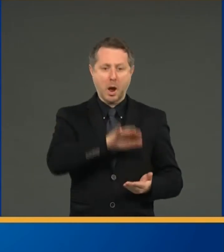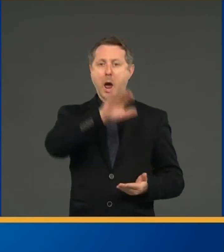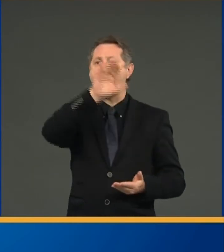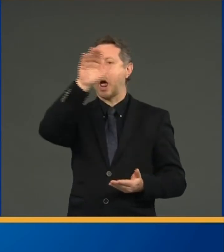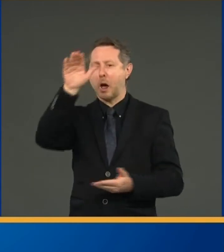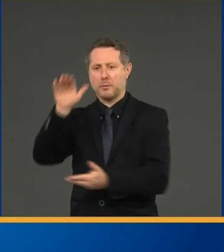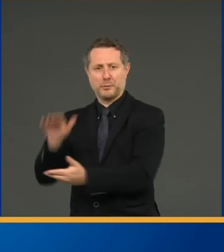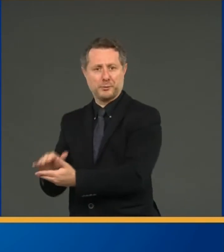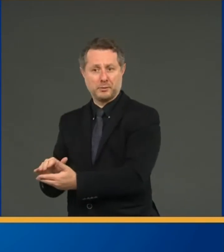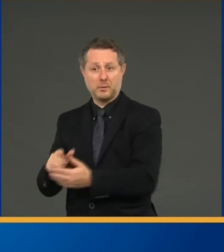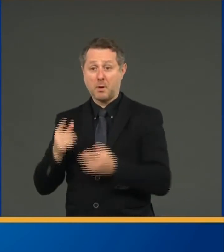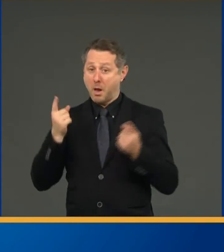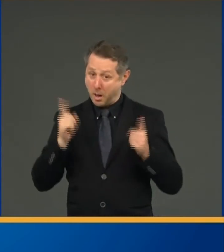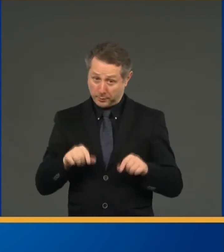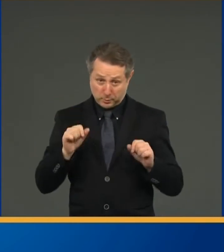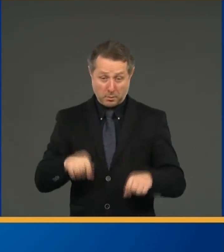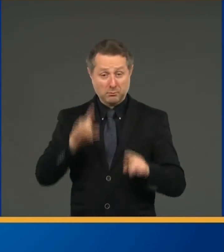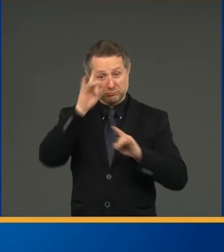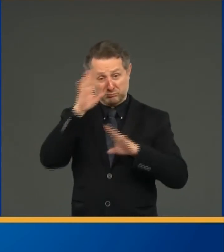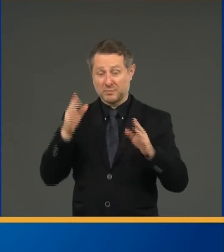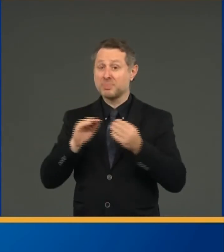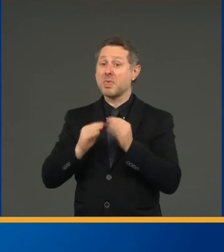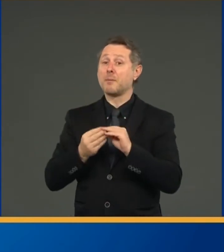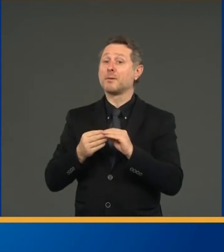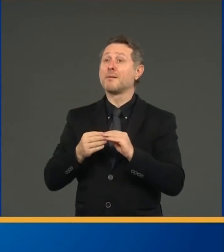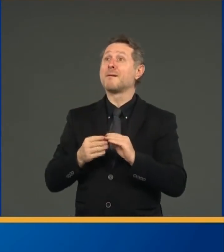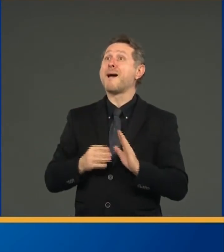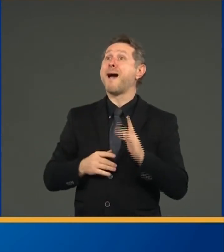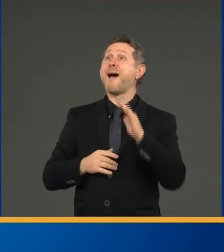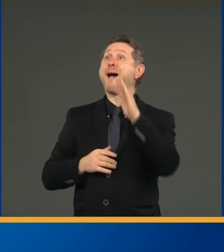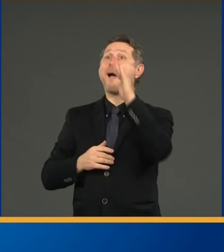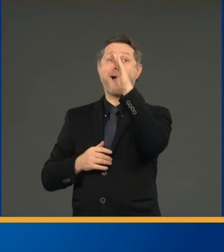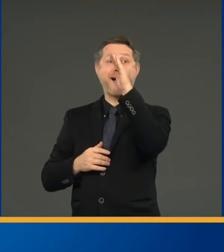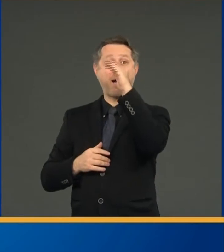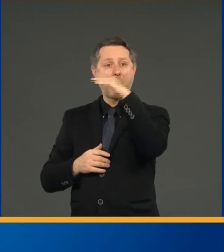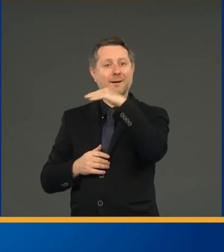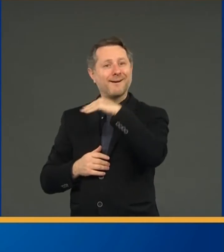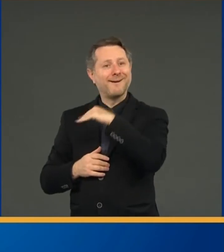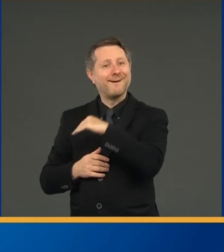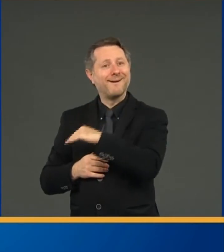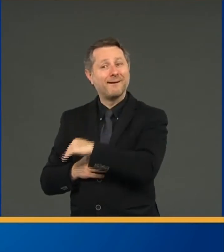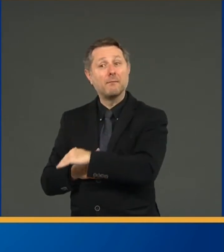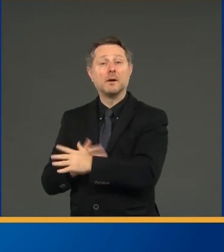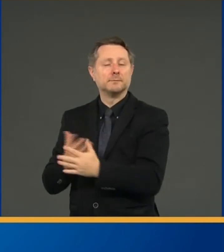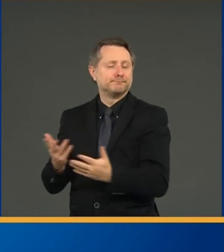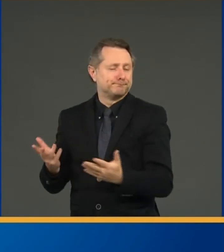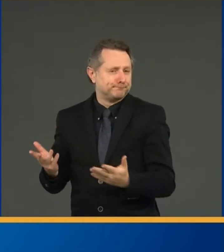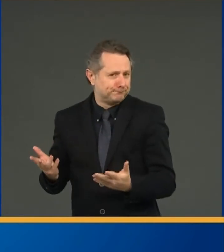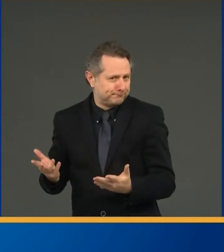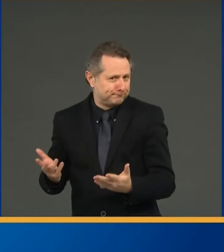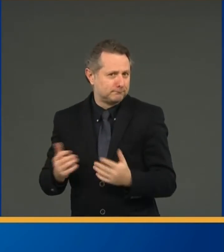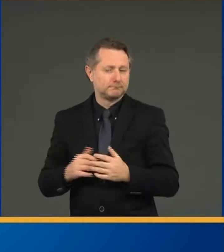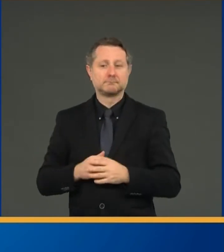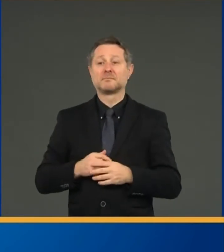REDUCING THE SPIKE, REDUCING WHAT COULD HAVE BEEN CAT KLIS MICK.